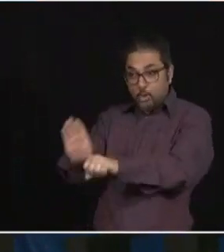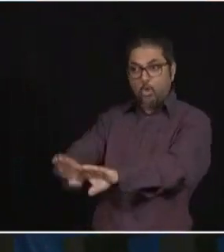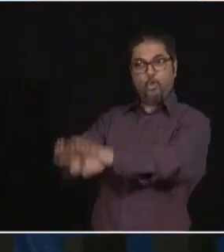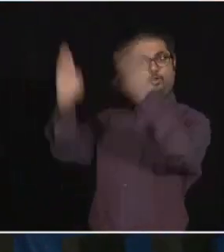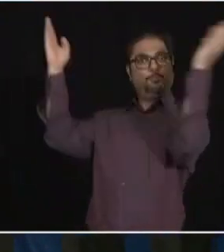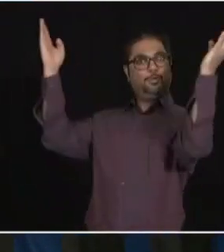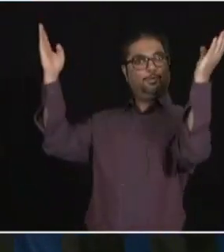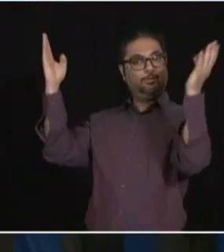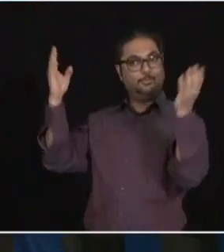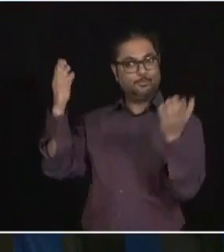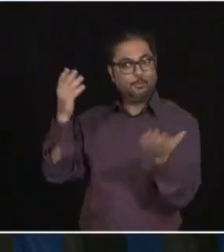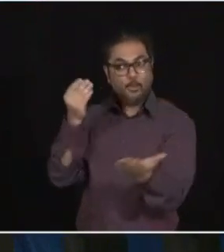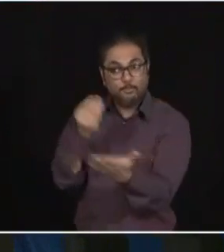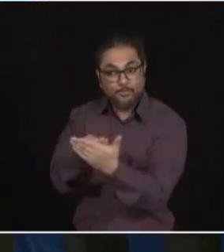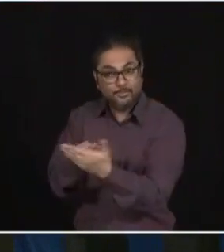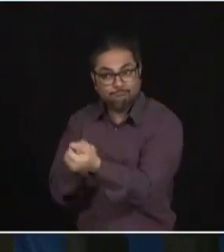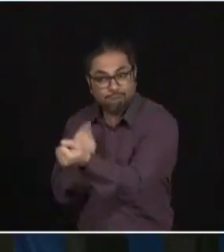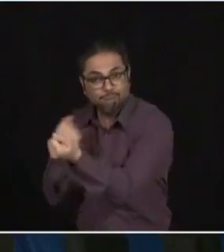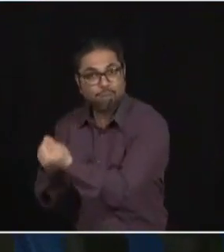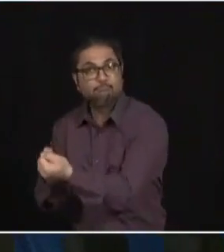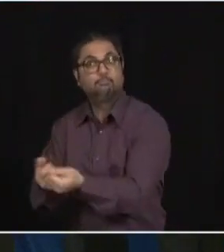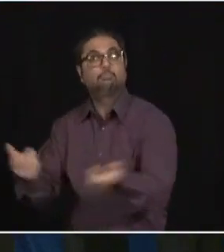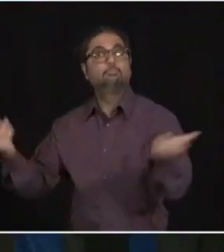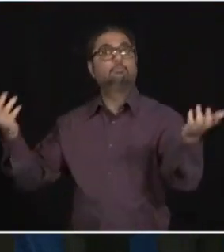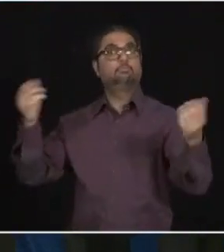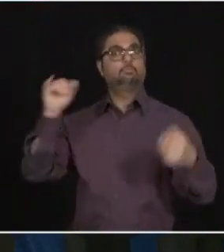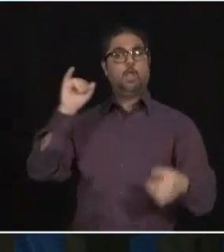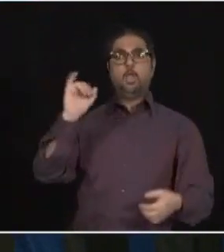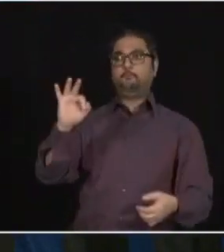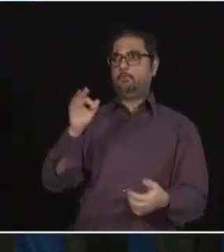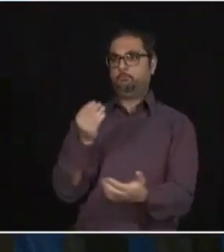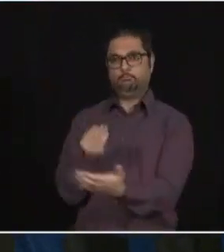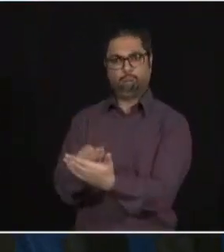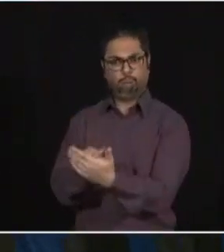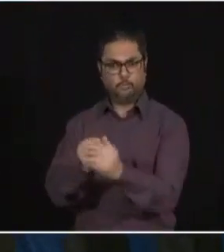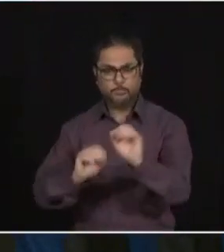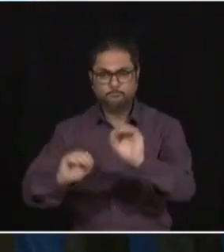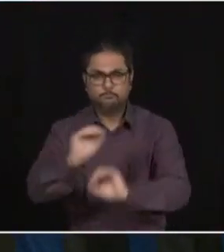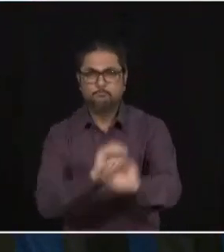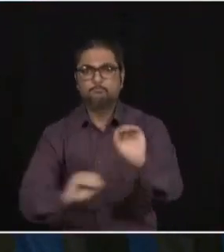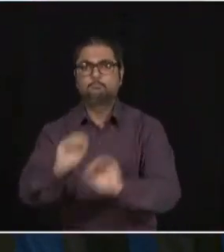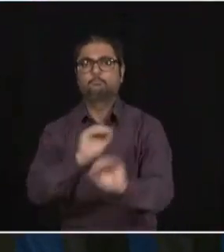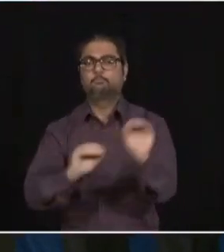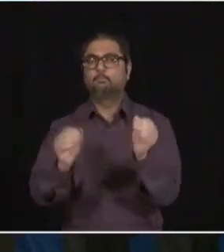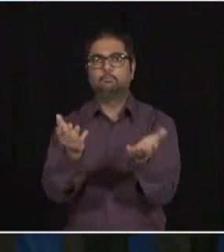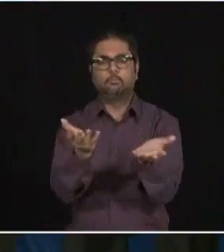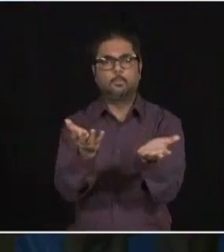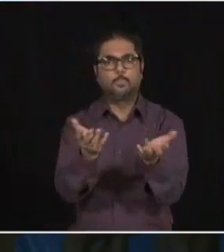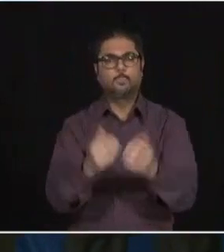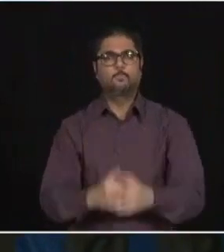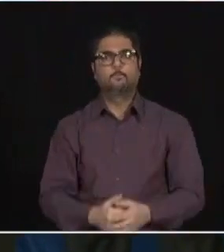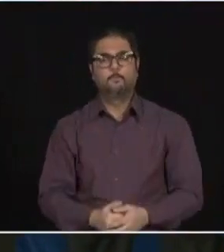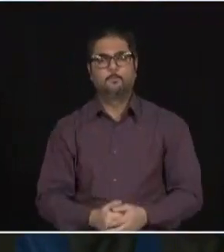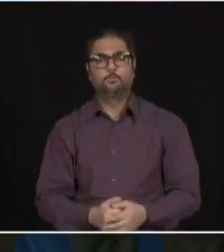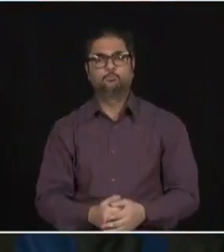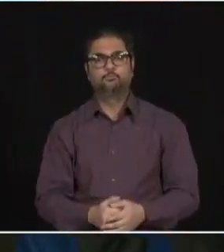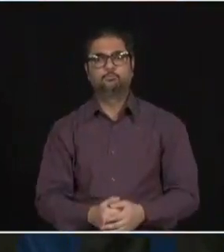offering more financial aid should businesses continue to struggle once they've opened their doors again? Scott, everything is on the